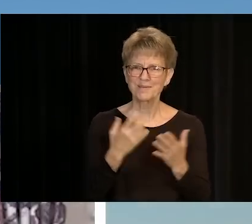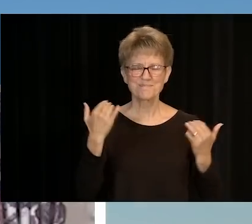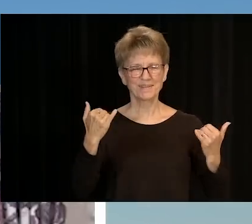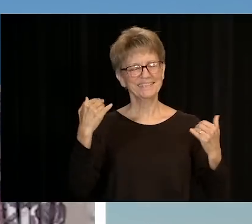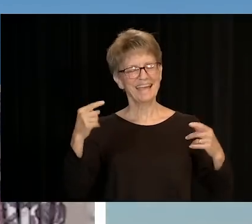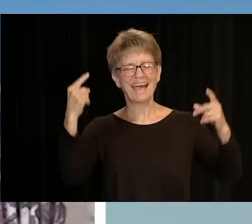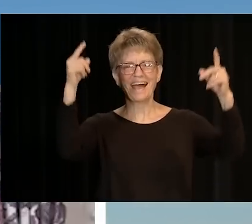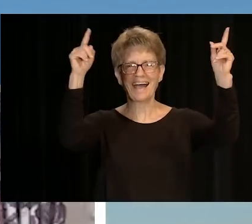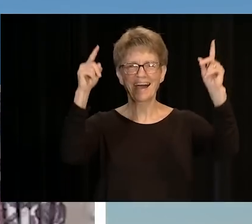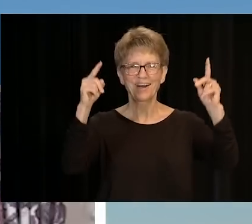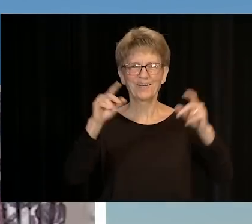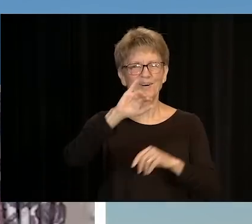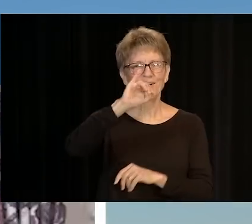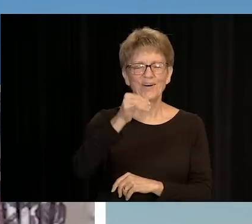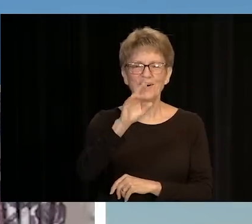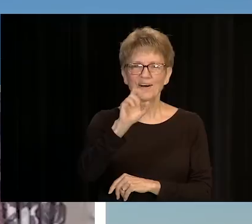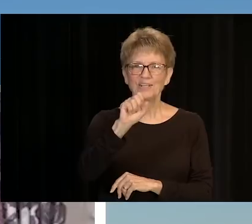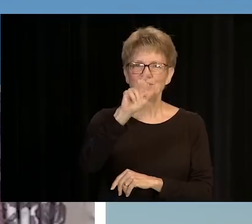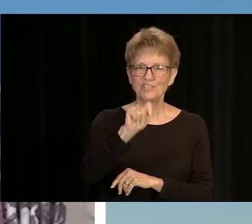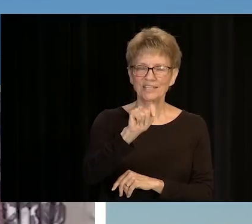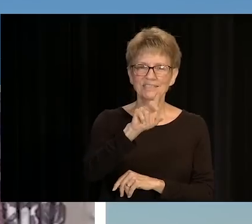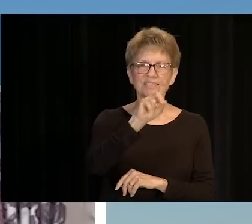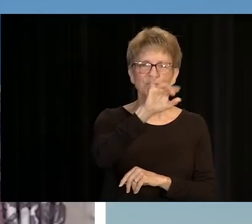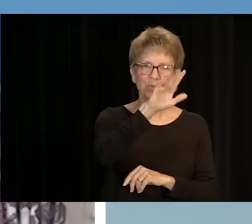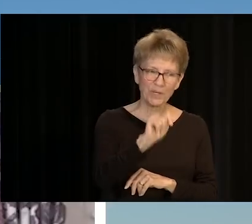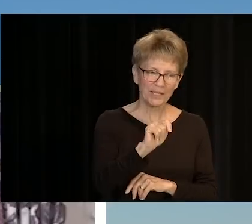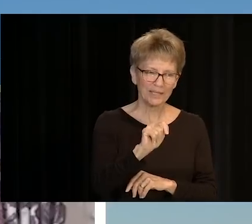SO JUST DO IT AND KEEP WORKING HARD.